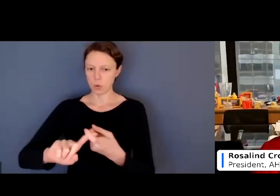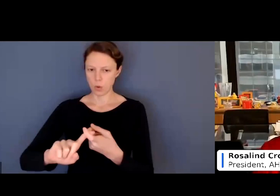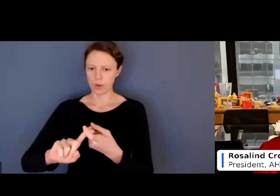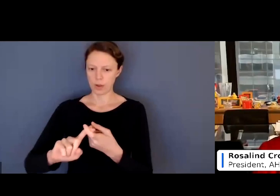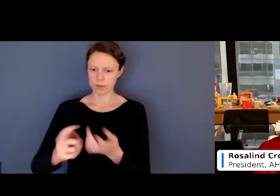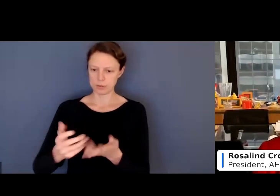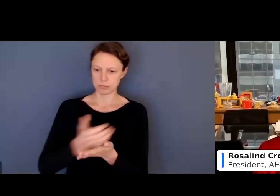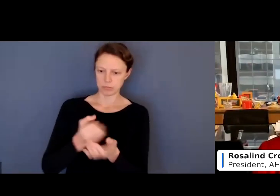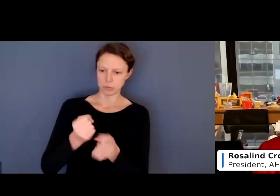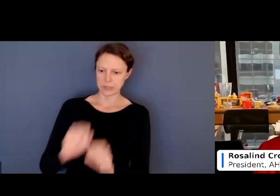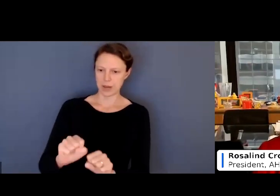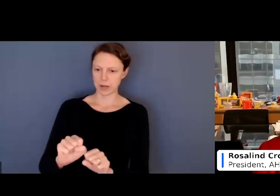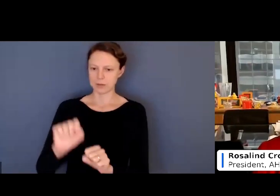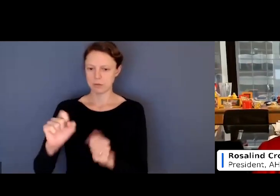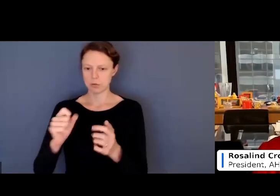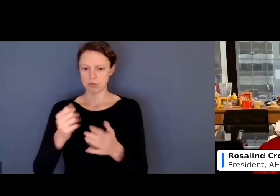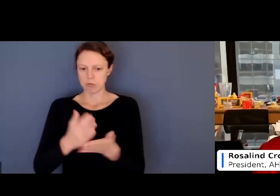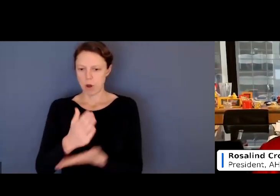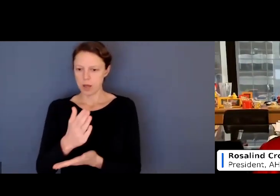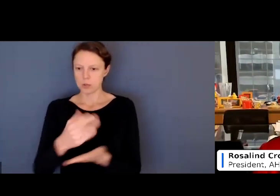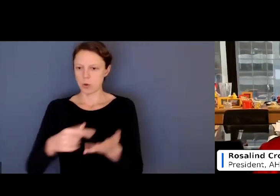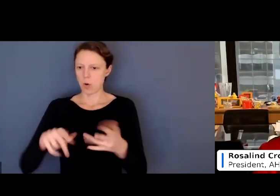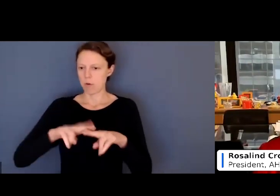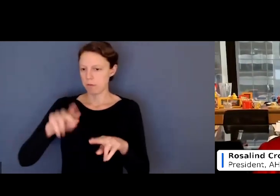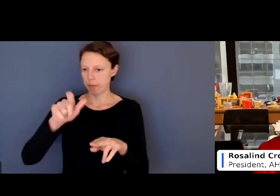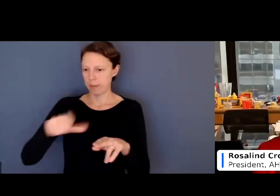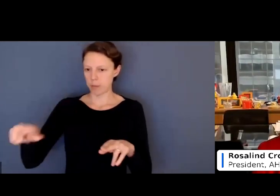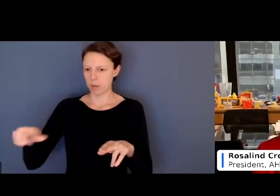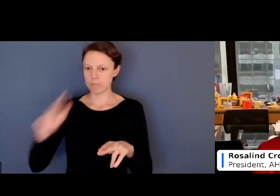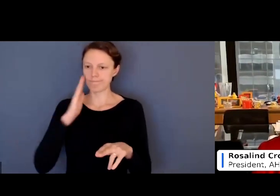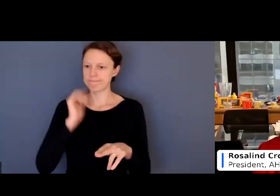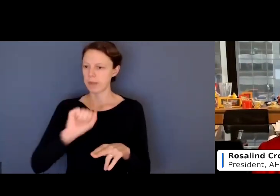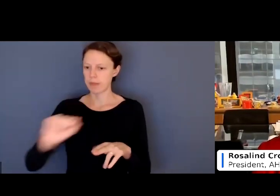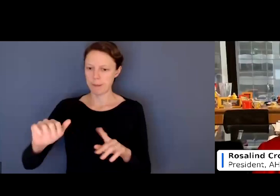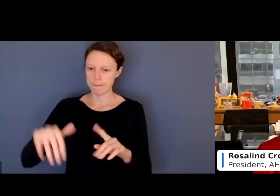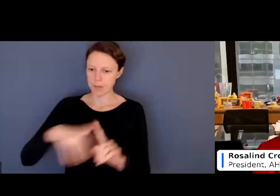regardless of their background or beliefs. In this year,